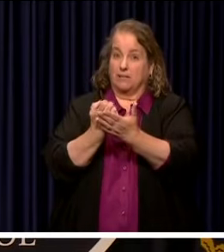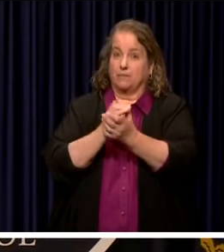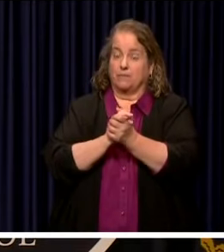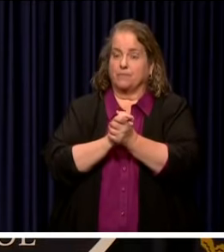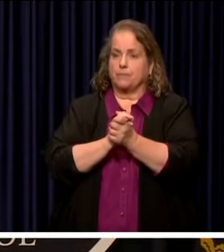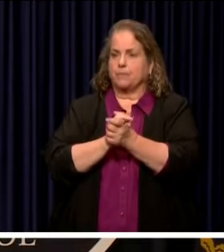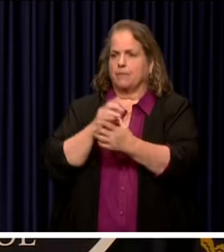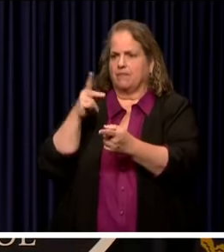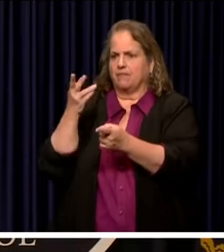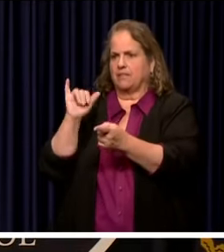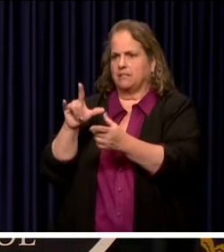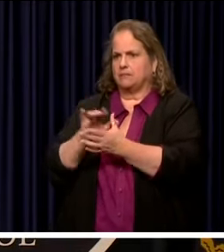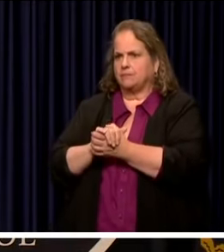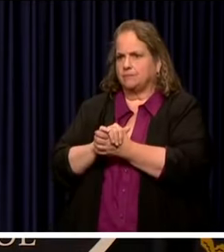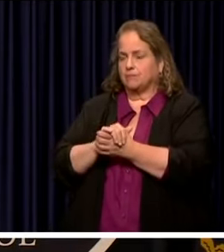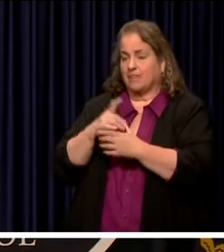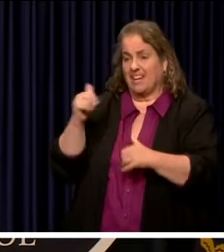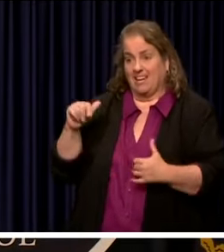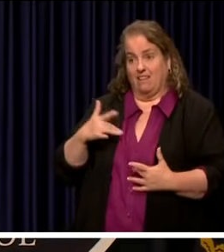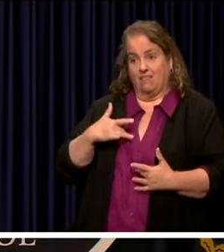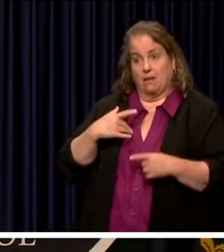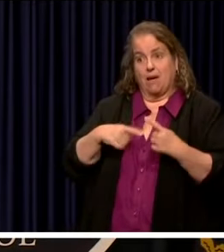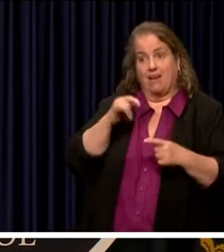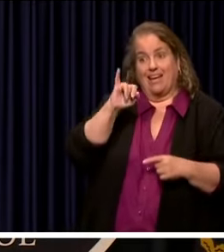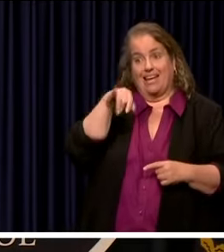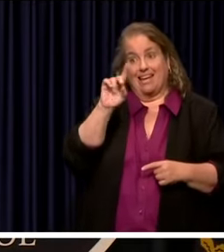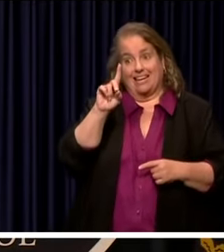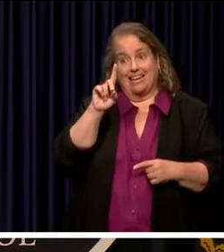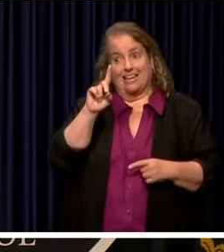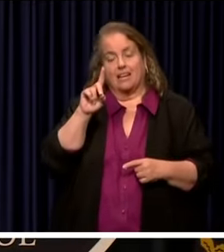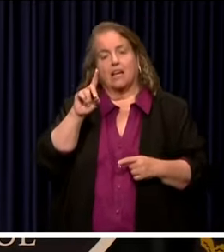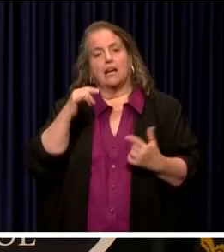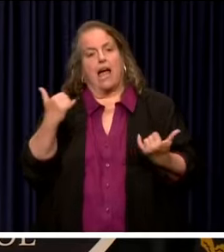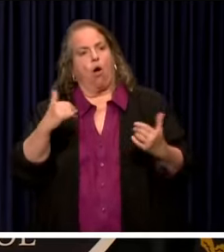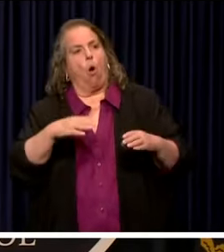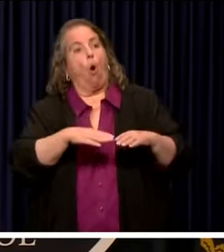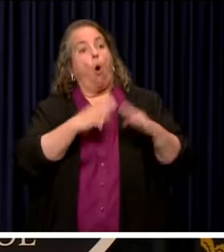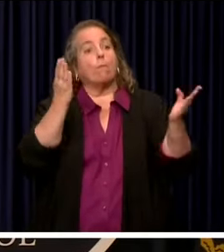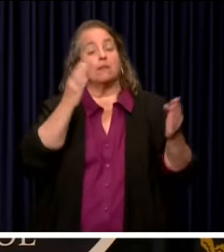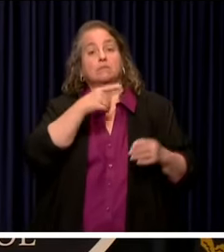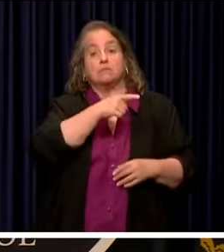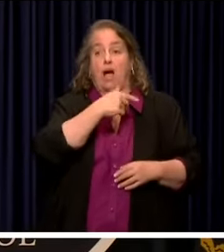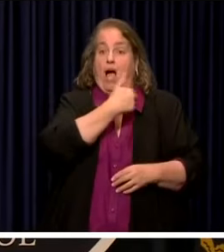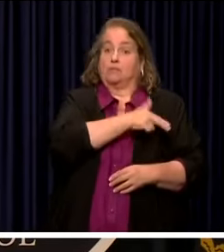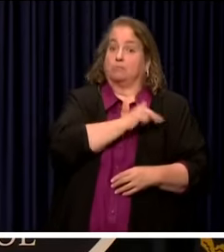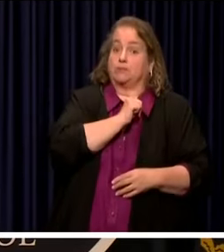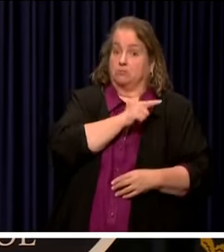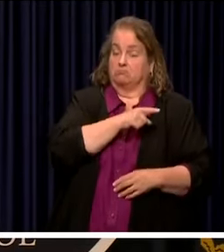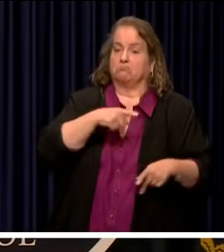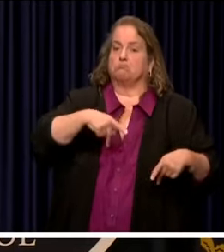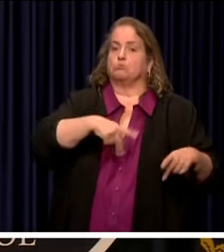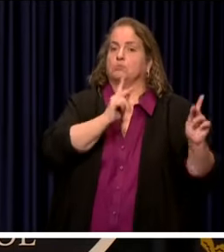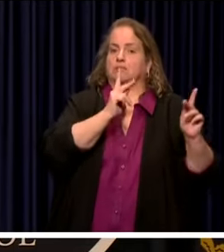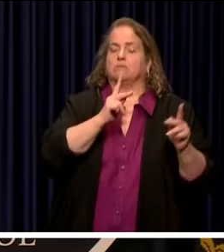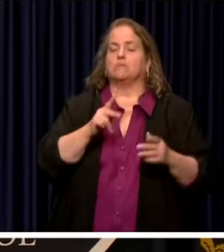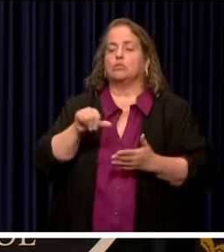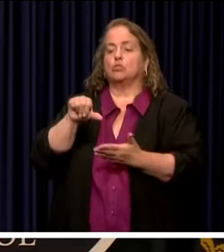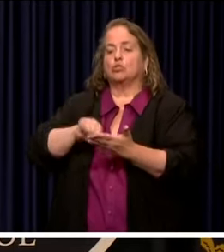TENNESSEE. WHEN IT COMES TO DEATHS WITH, I'M NOT IN A COMPETITION WITH ANYBODY.